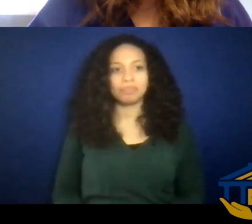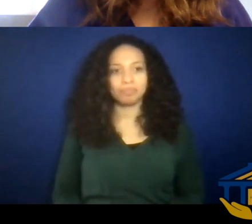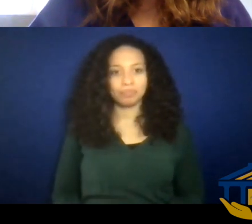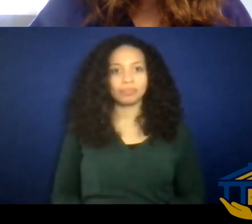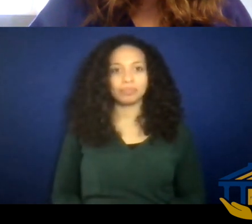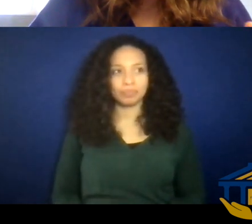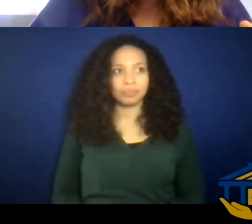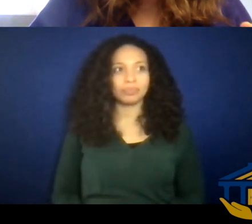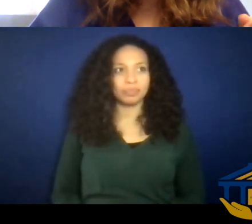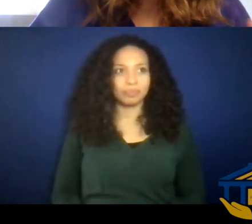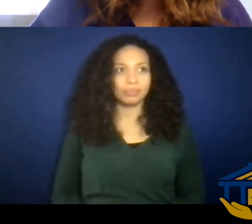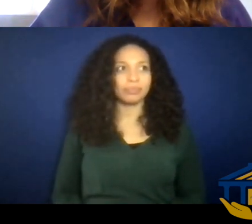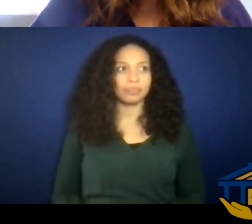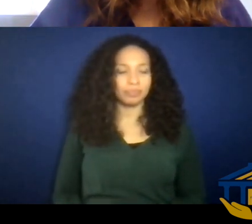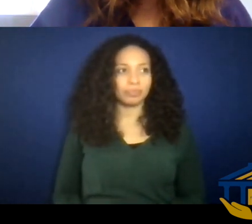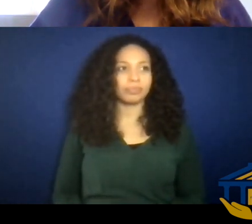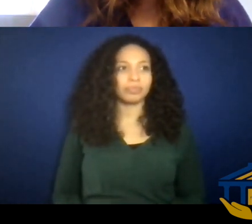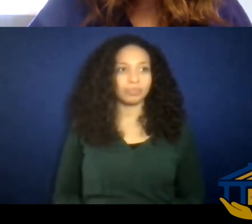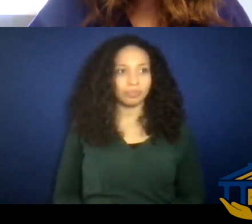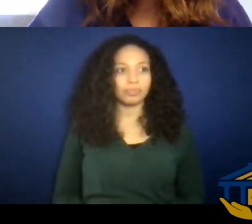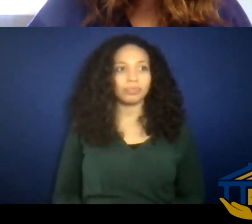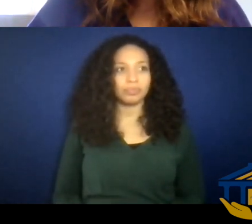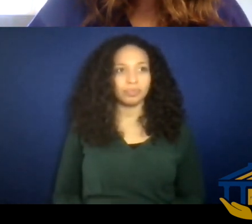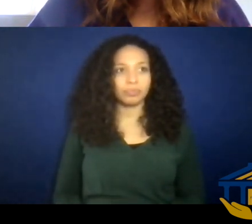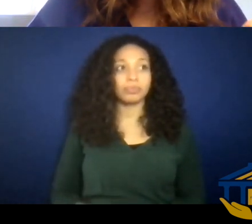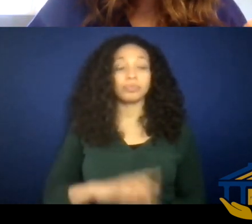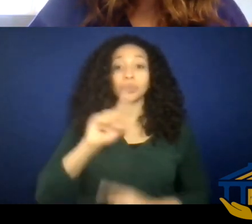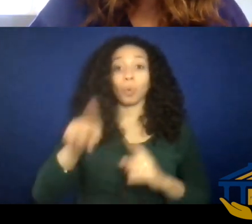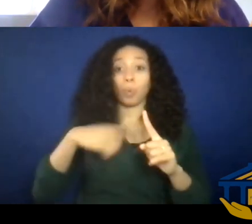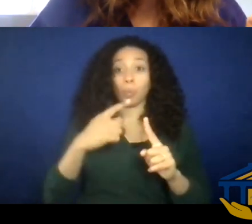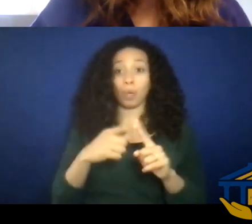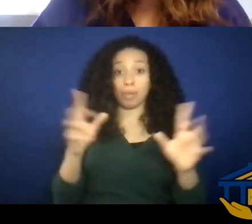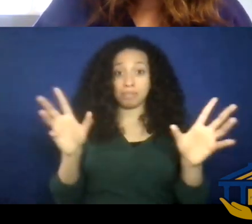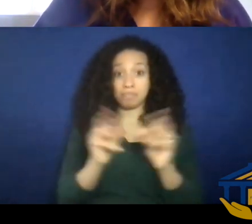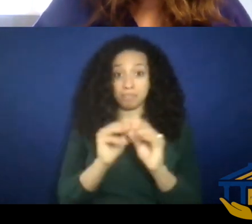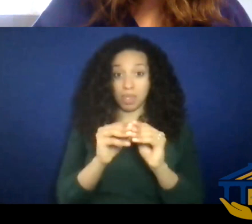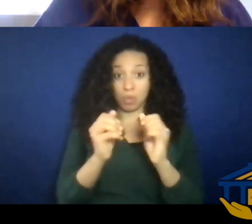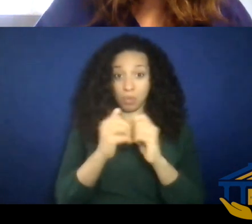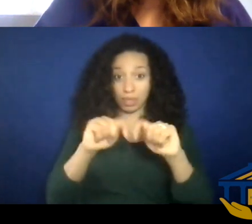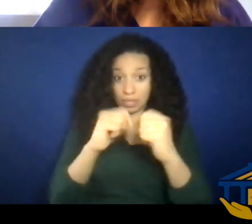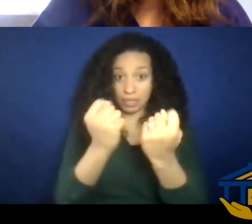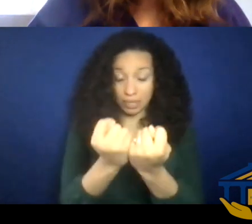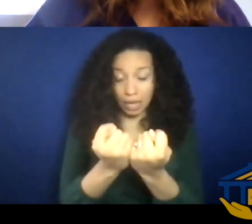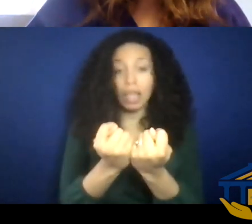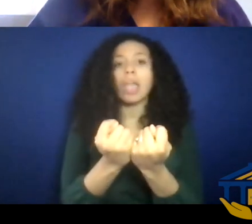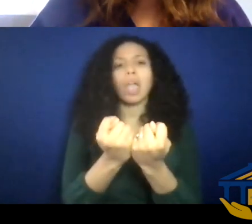So when you are meeting with the team, it's helpful to ask for a copy of the sign in